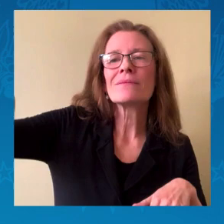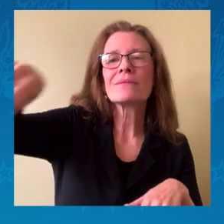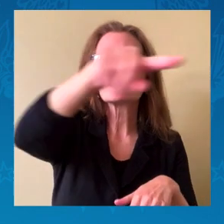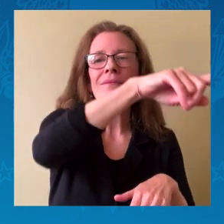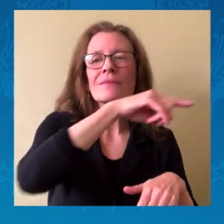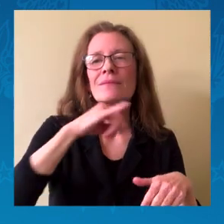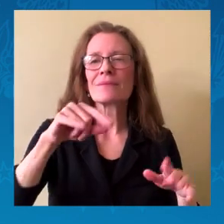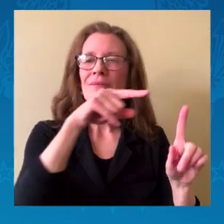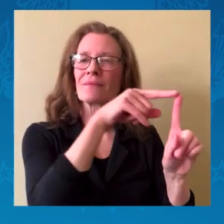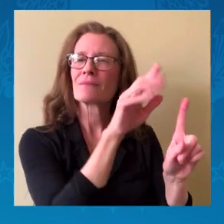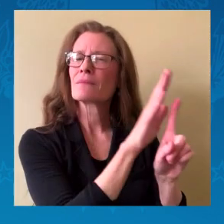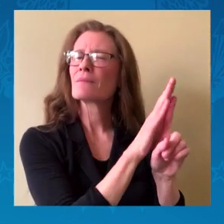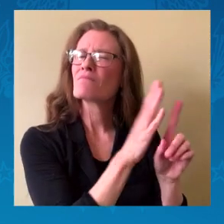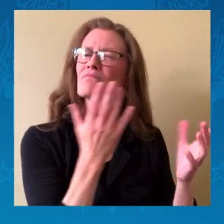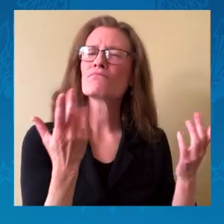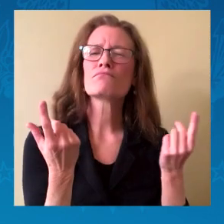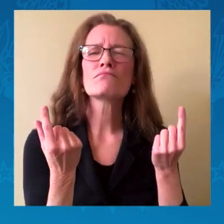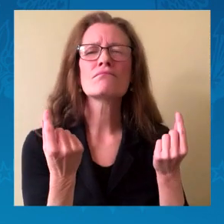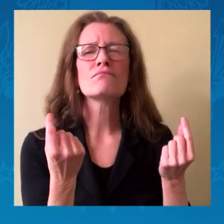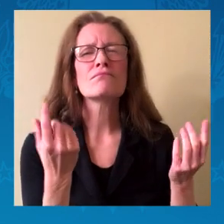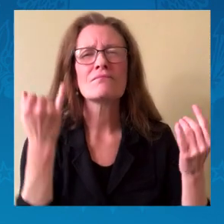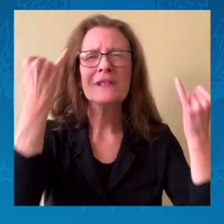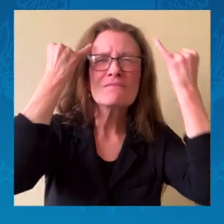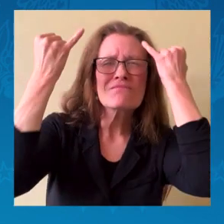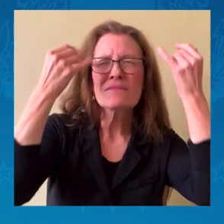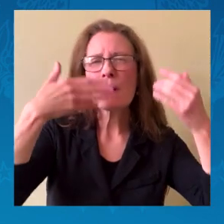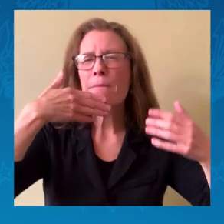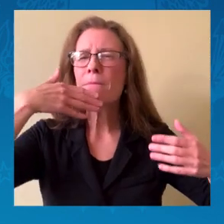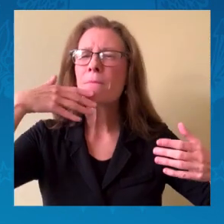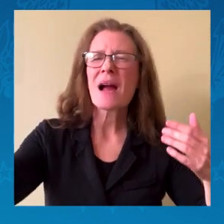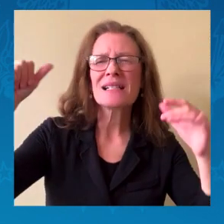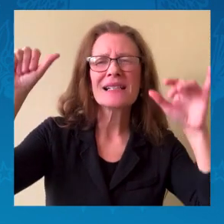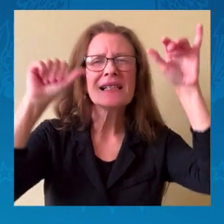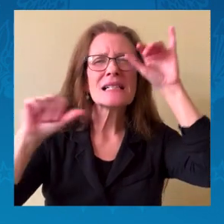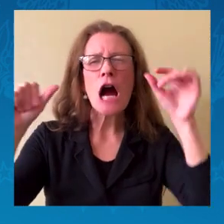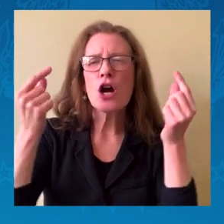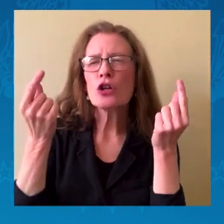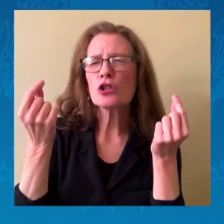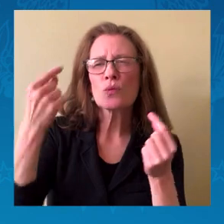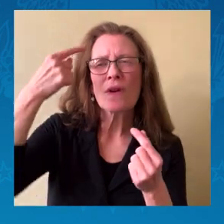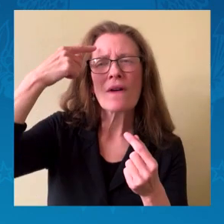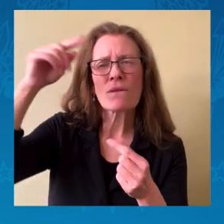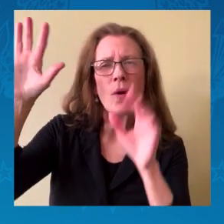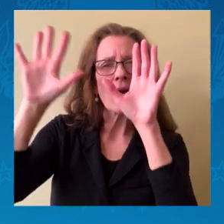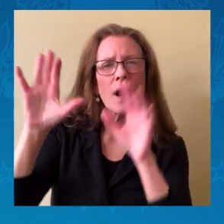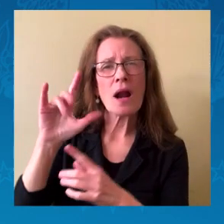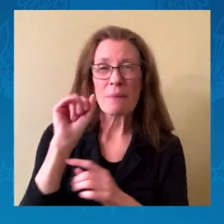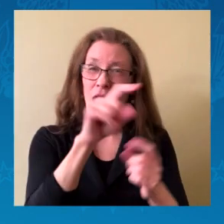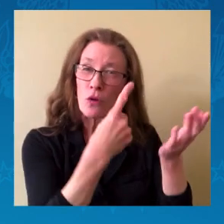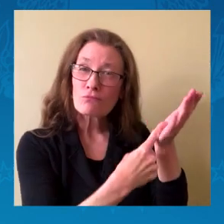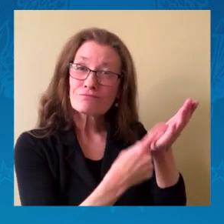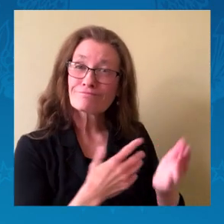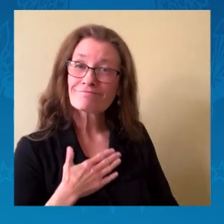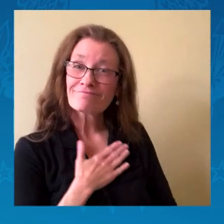particularly as it relates to the climate crisis. Can you talk a little bit about that? Secretary Haaland: Thank you very much. Madam Vice President, Madam Chair.